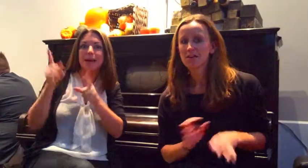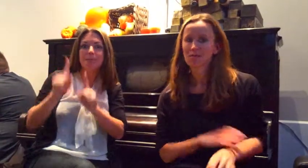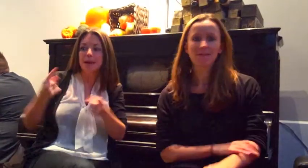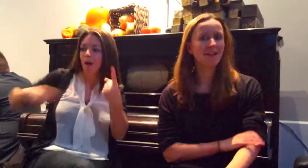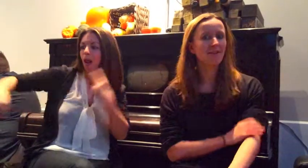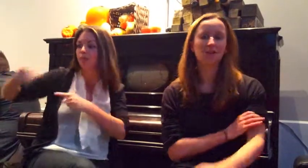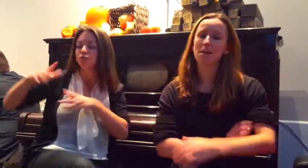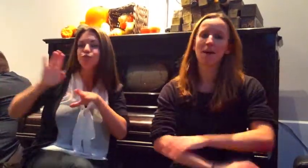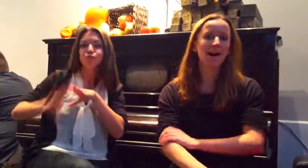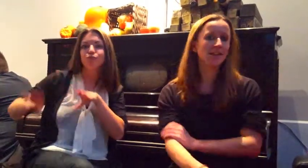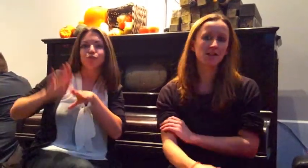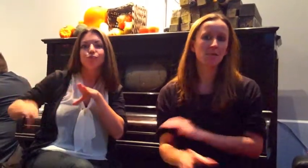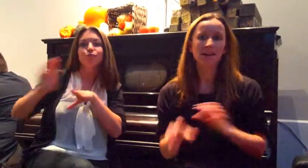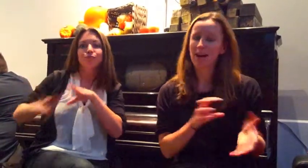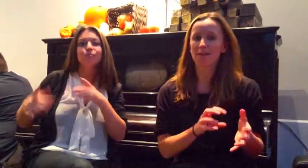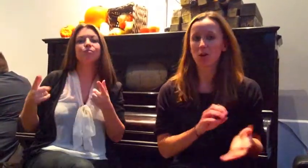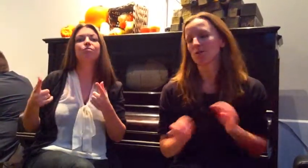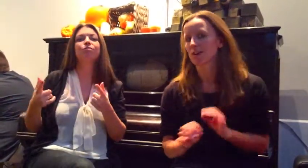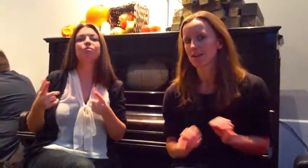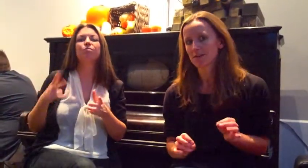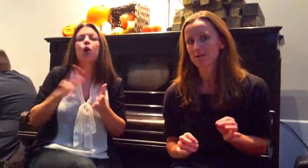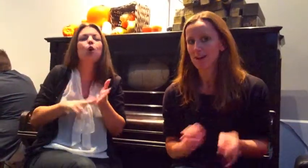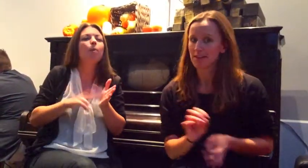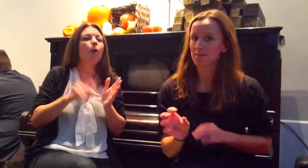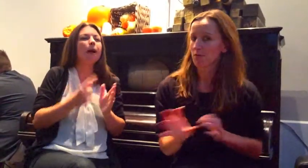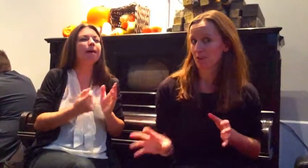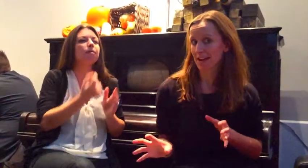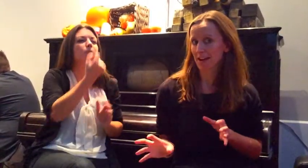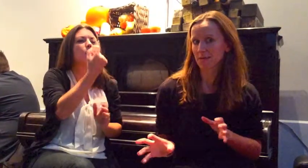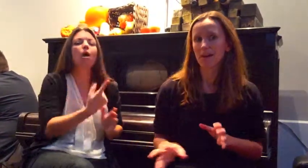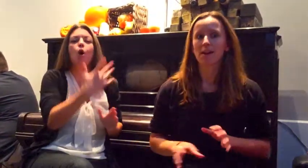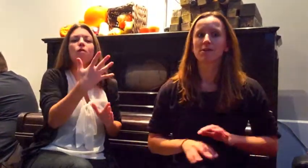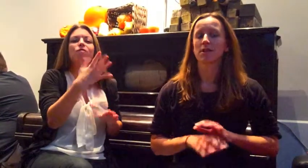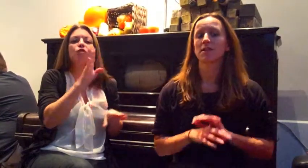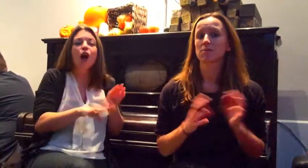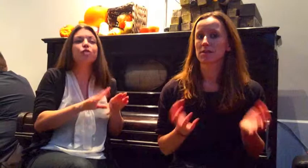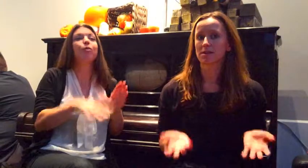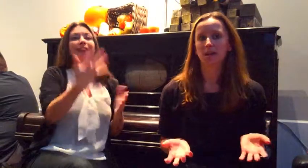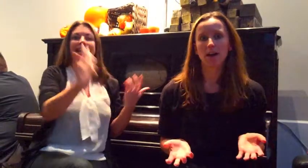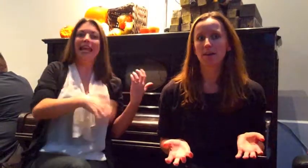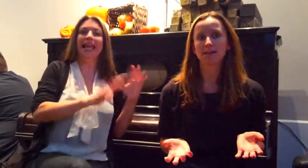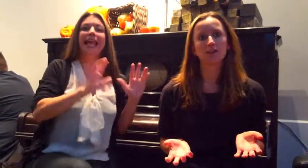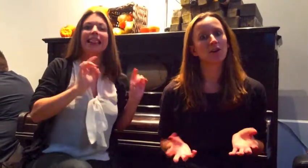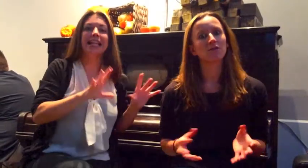if you’re in a band you might get one rehearsal before a gig, so this was an amazing chance